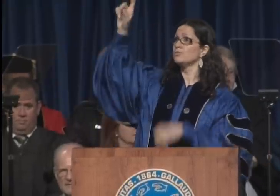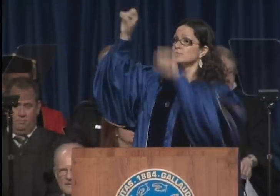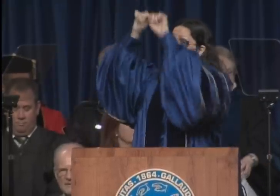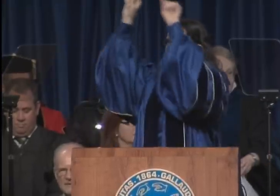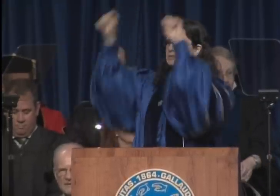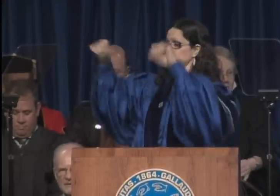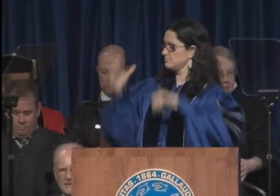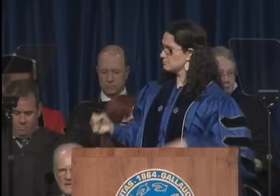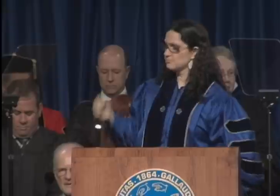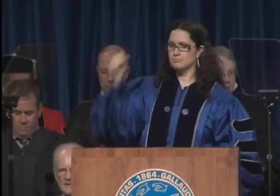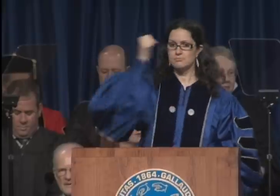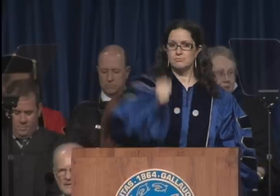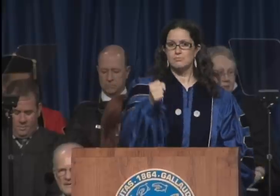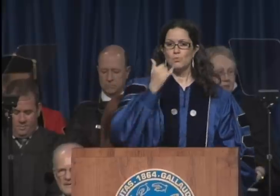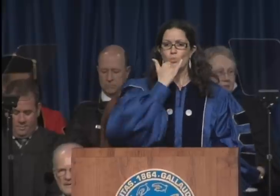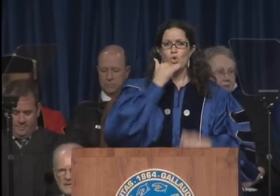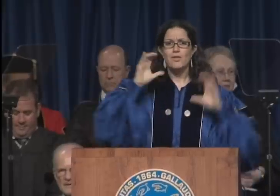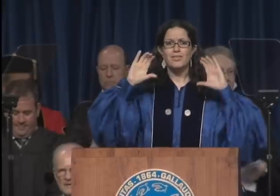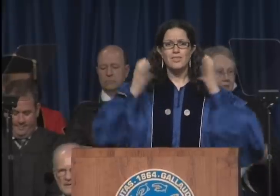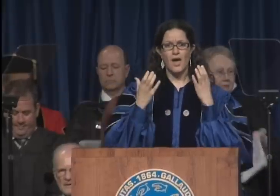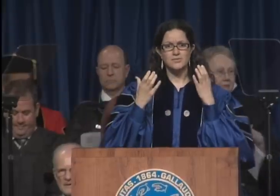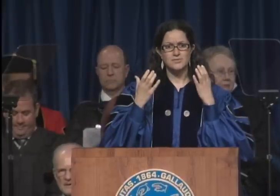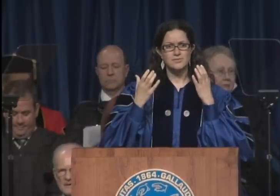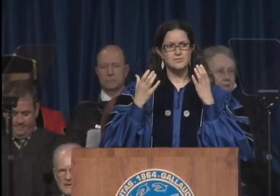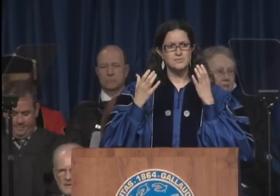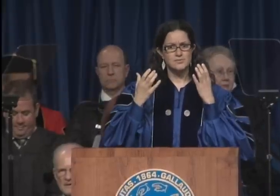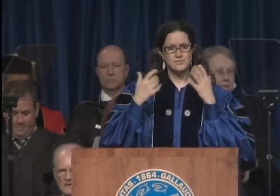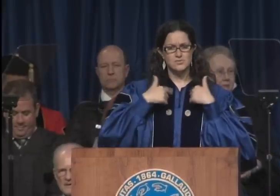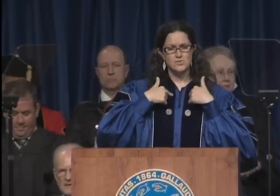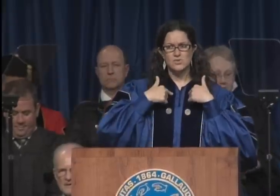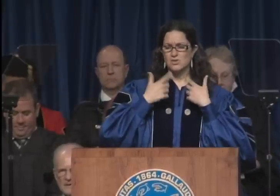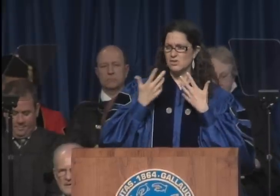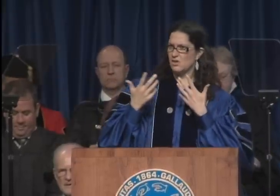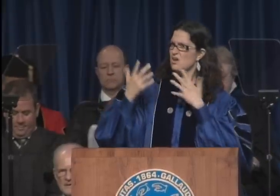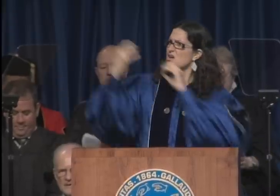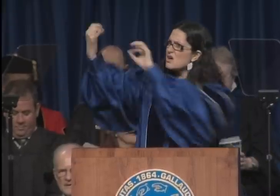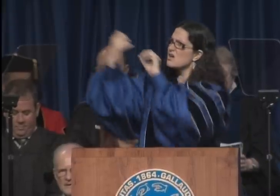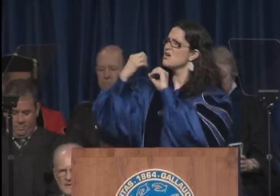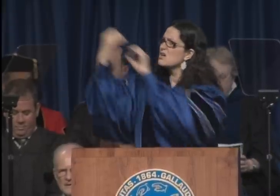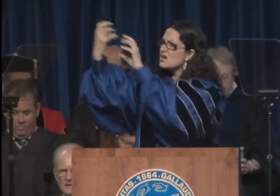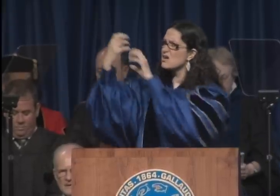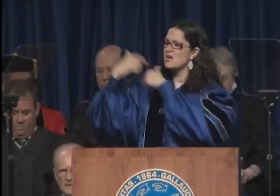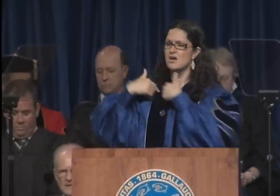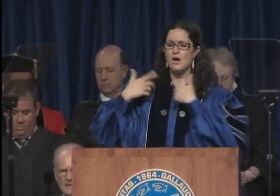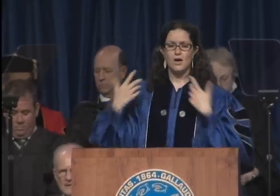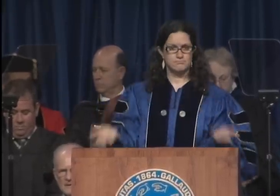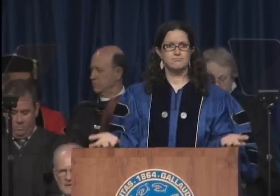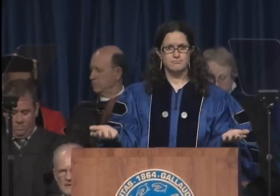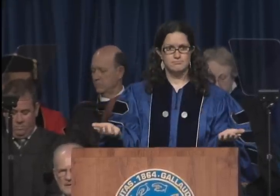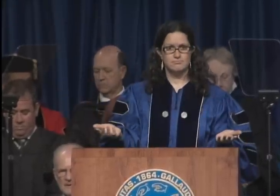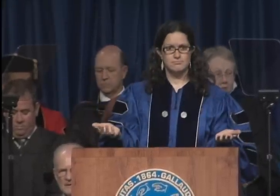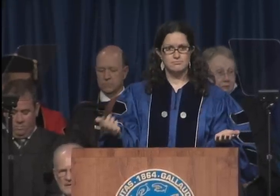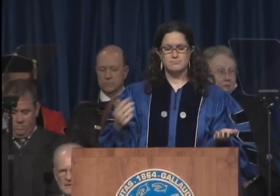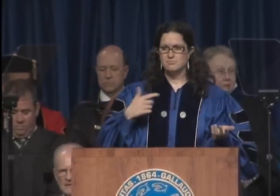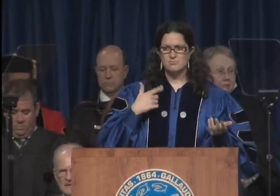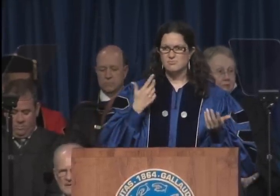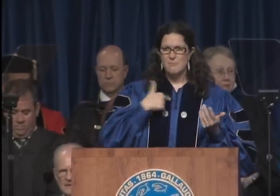was placed in the wrong class. I felt powerless, and I knew in that moment